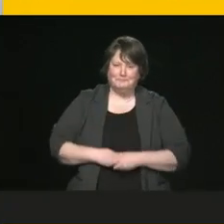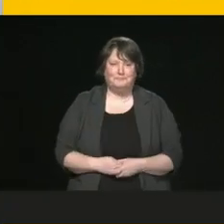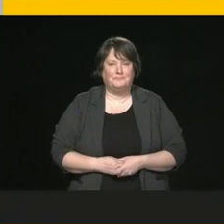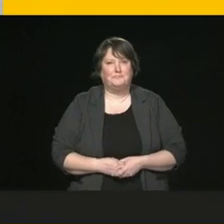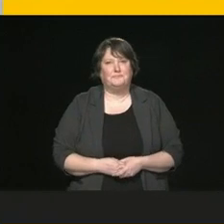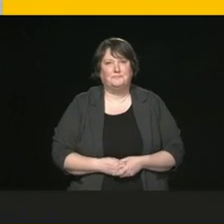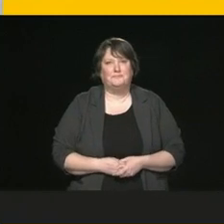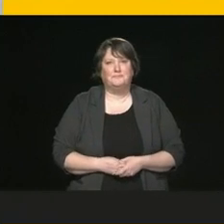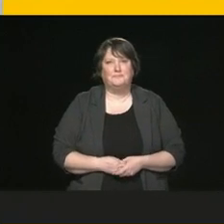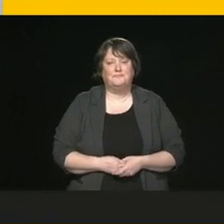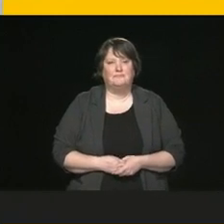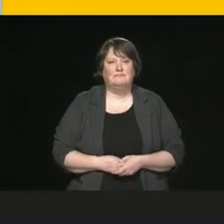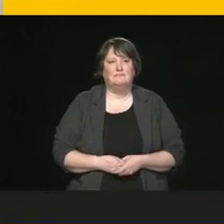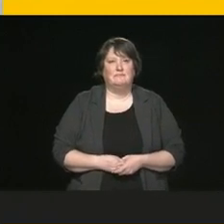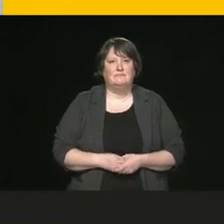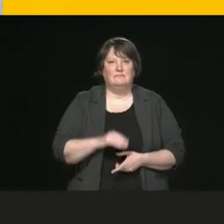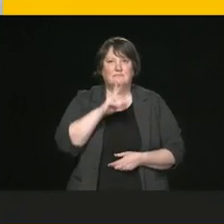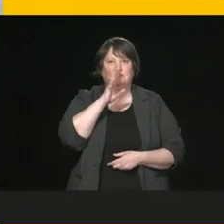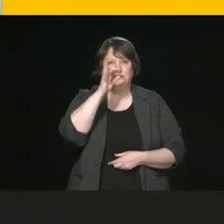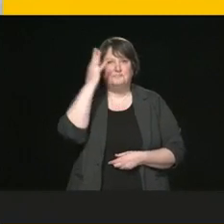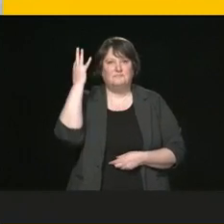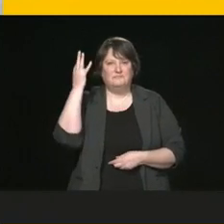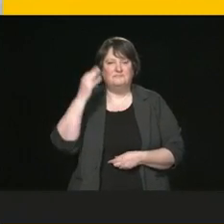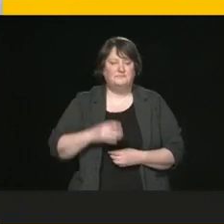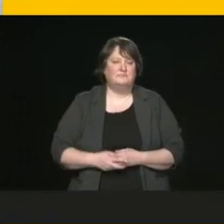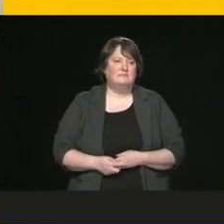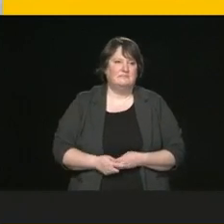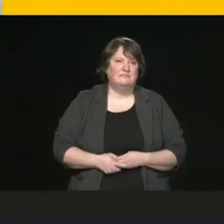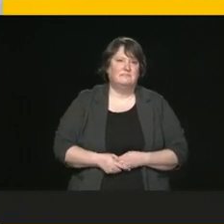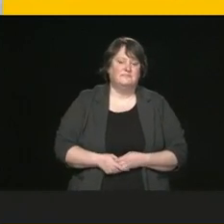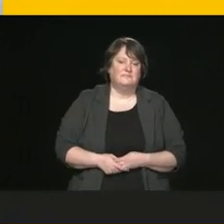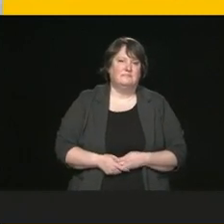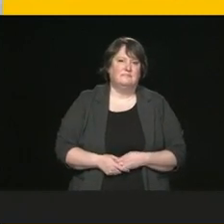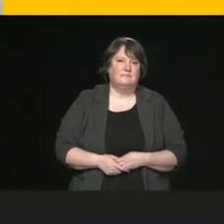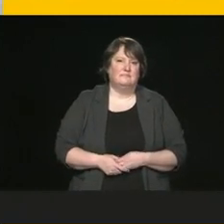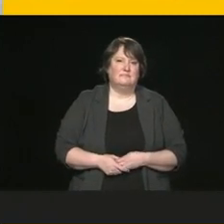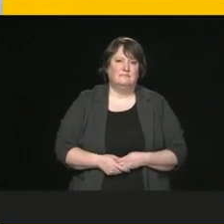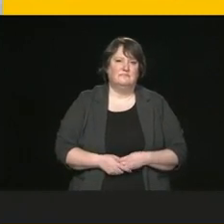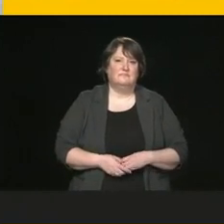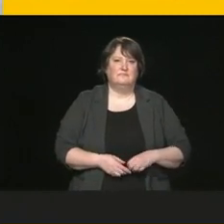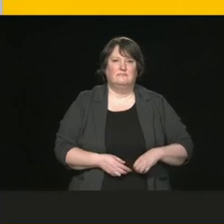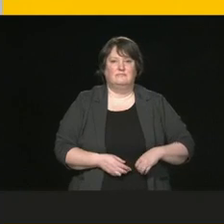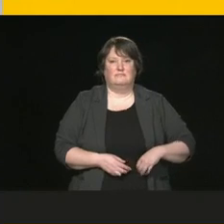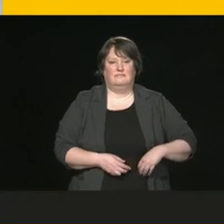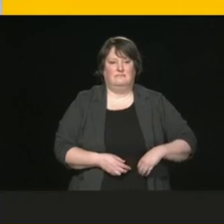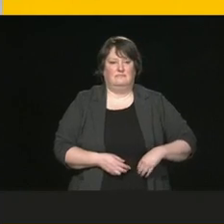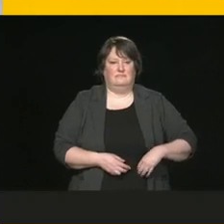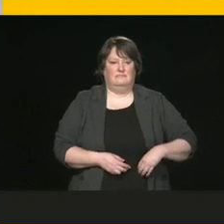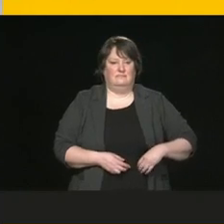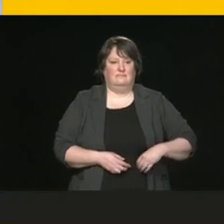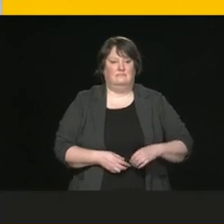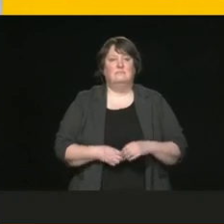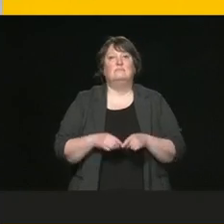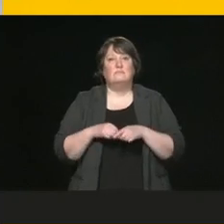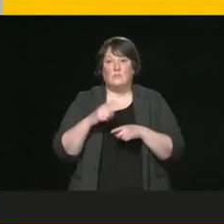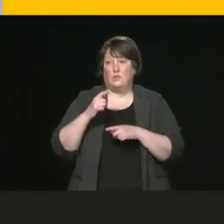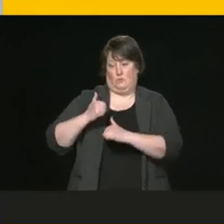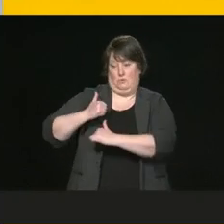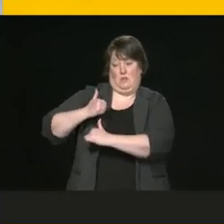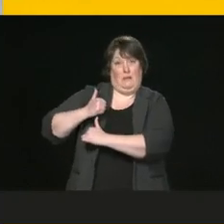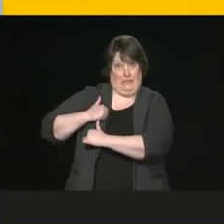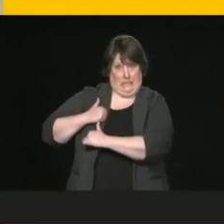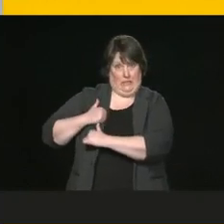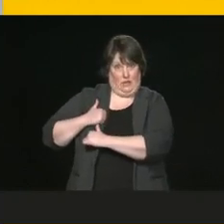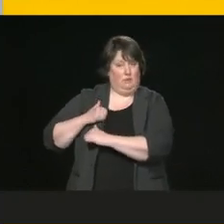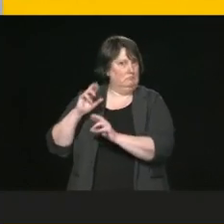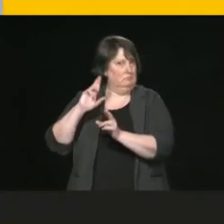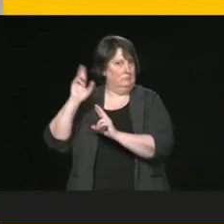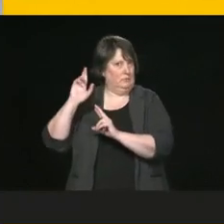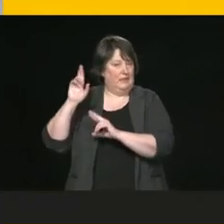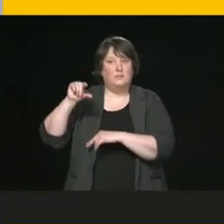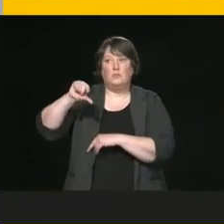YOU LIVE, WE'RE IN YOUR CORNER.